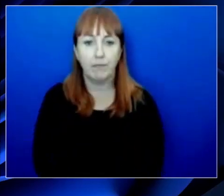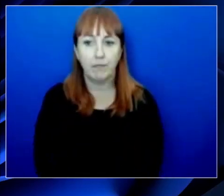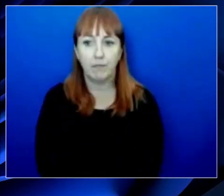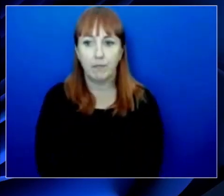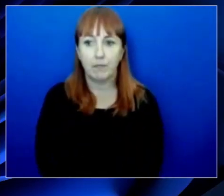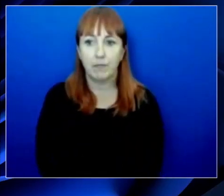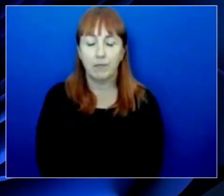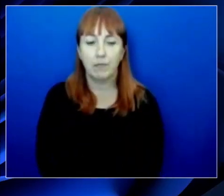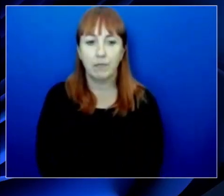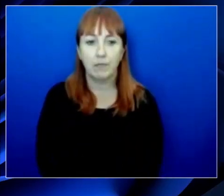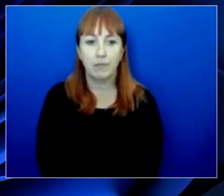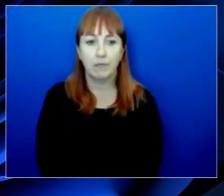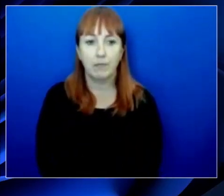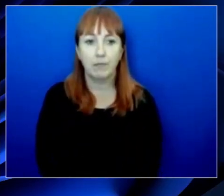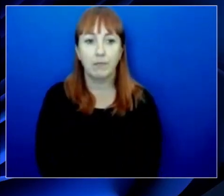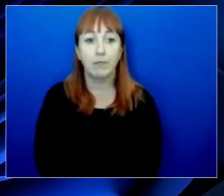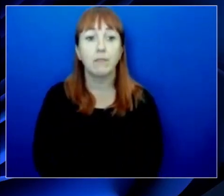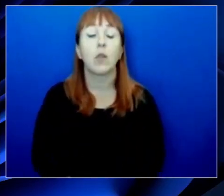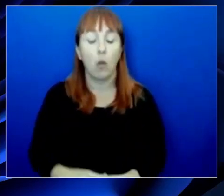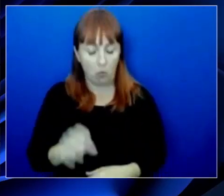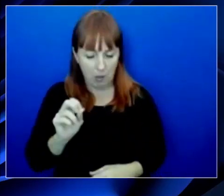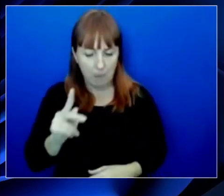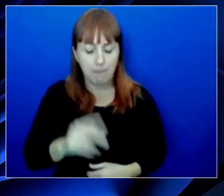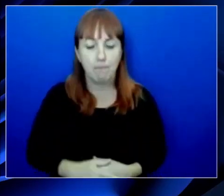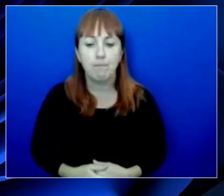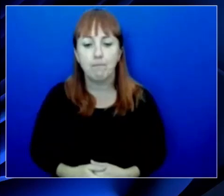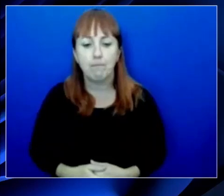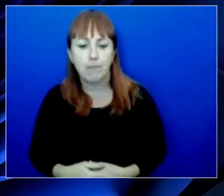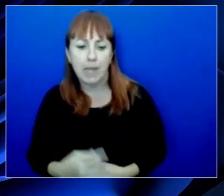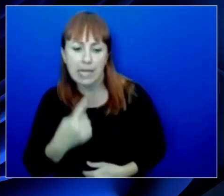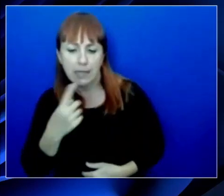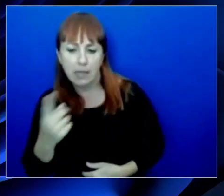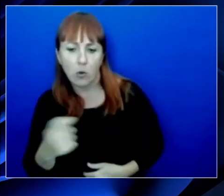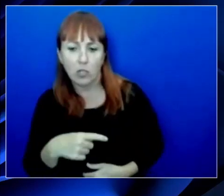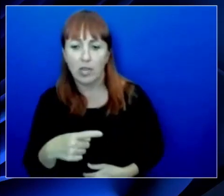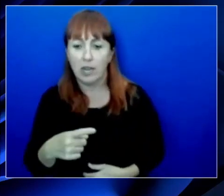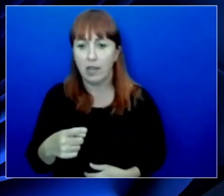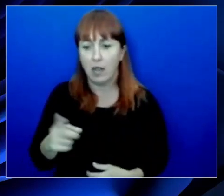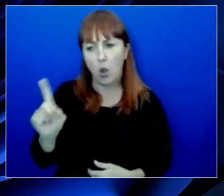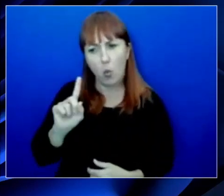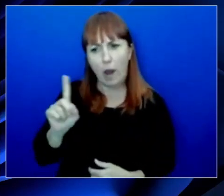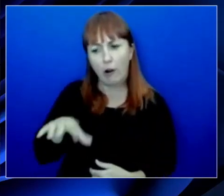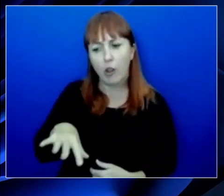Uhm, OK, next question Where is ease of access in Windows 11?